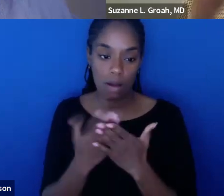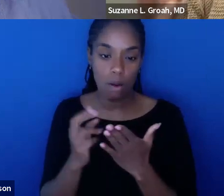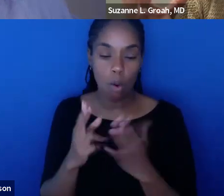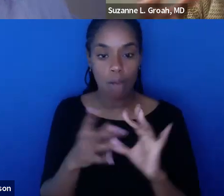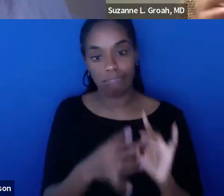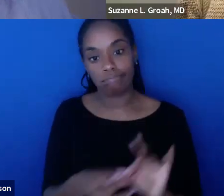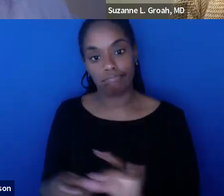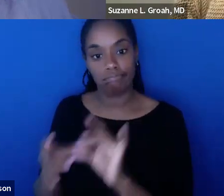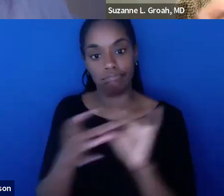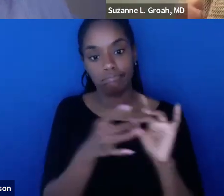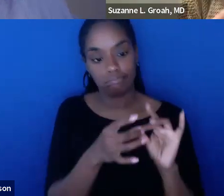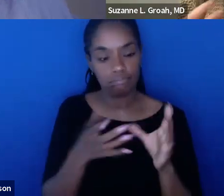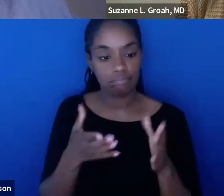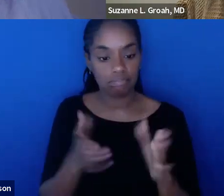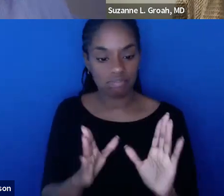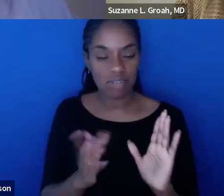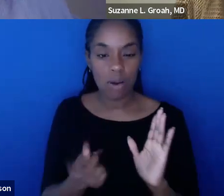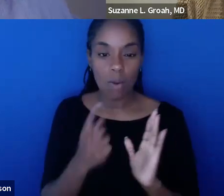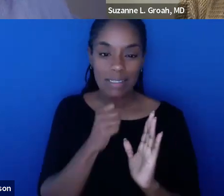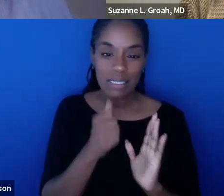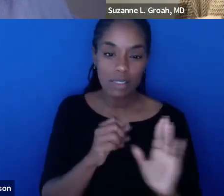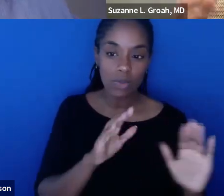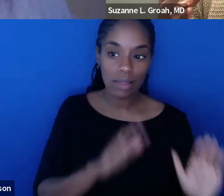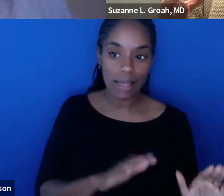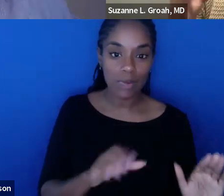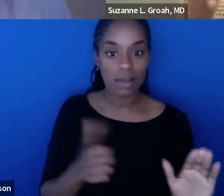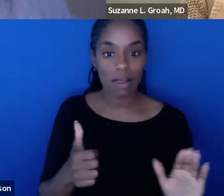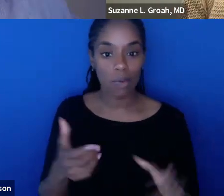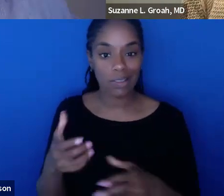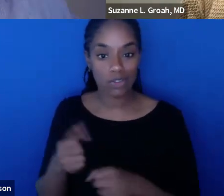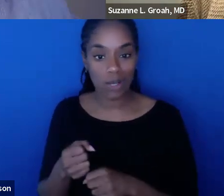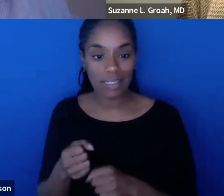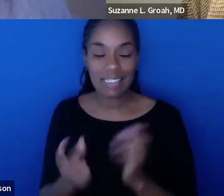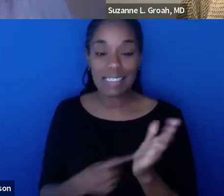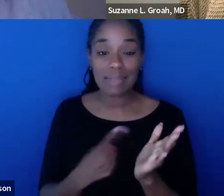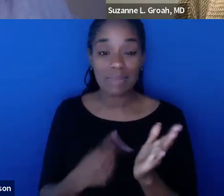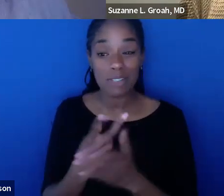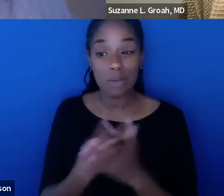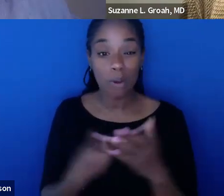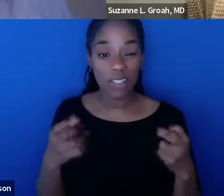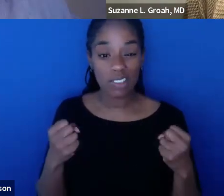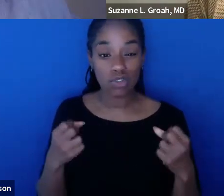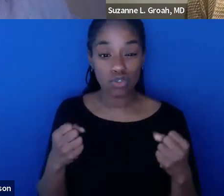One doesn't relax when the other contracts and vice versa. Sometimes they both contract at the same time and we don't want that.